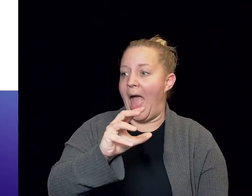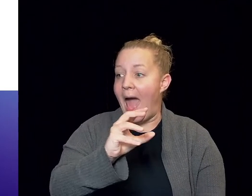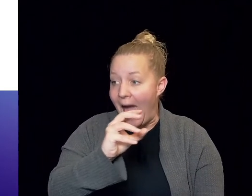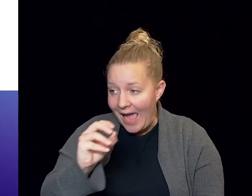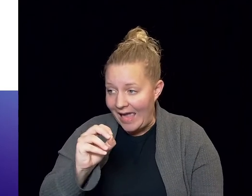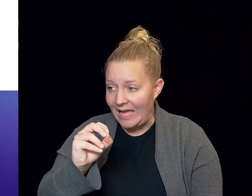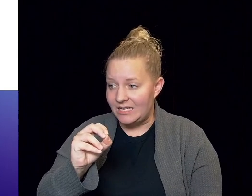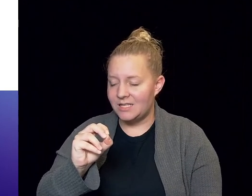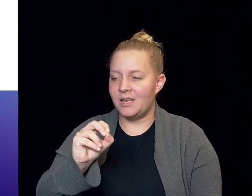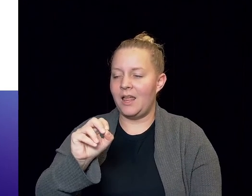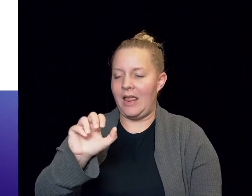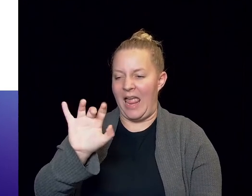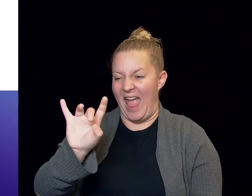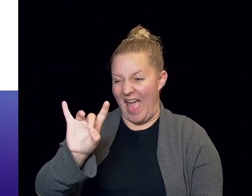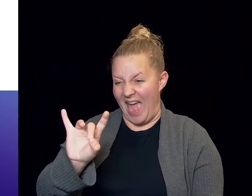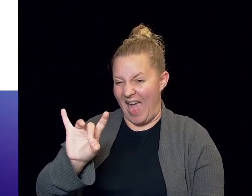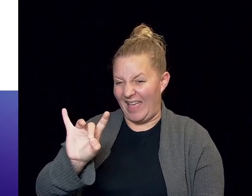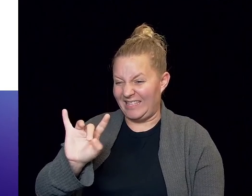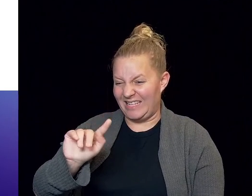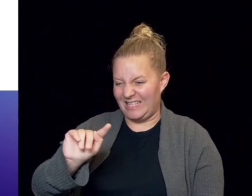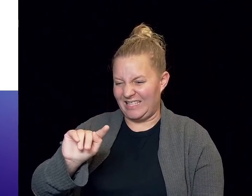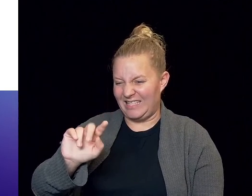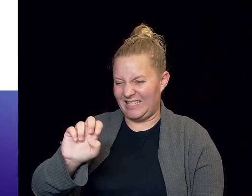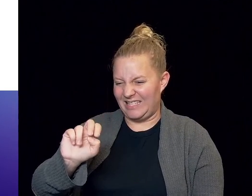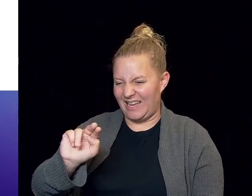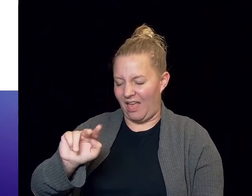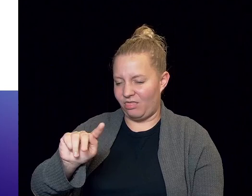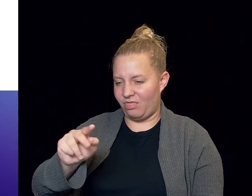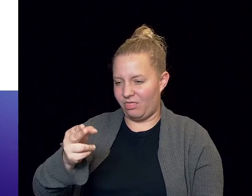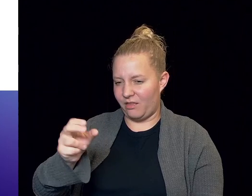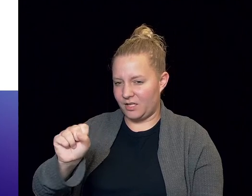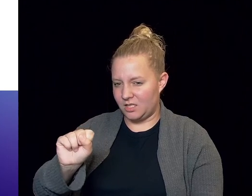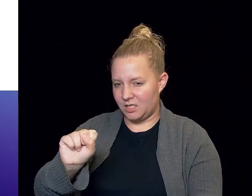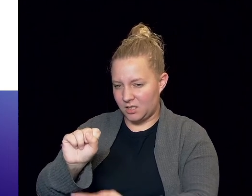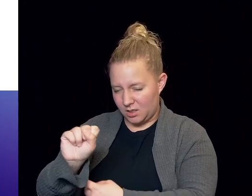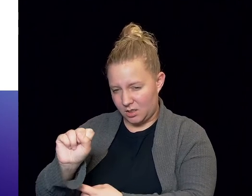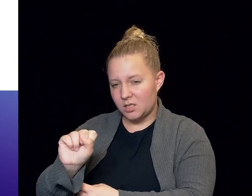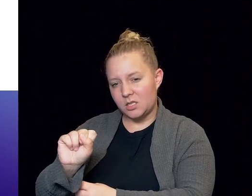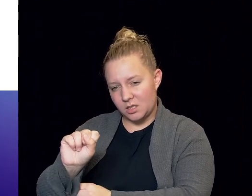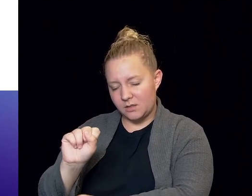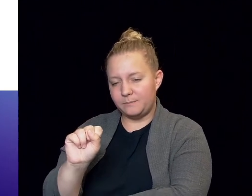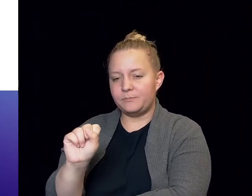that as 1 and 8/10 is that mixed number. But then remember, we always need to